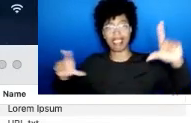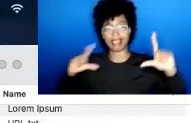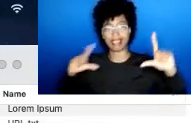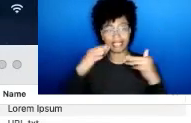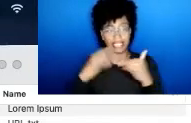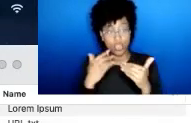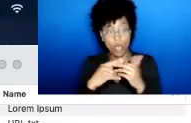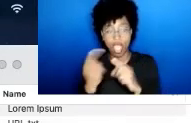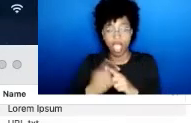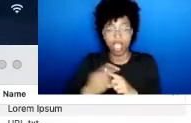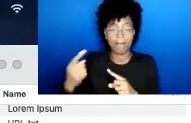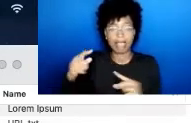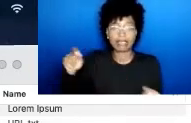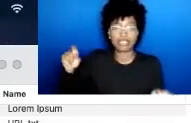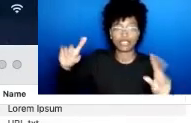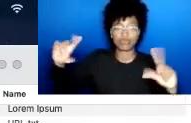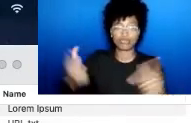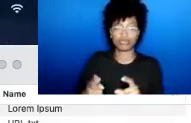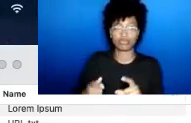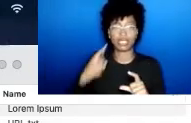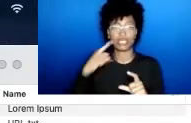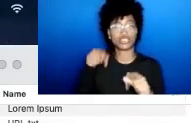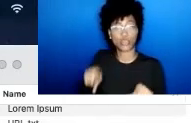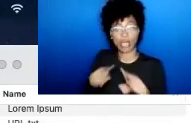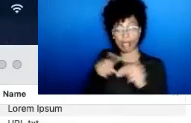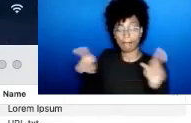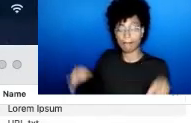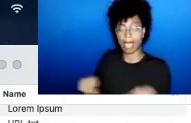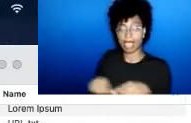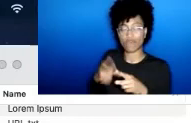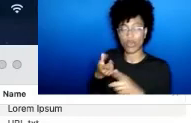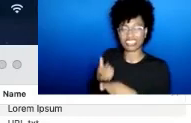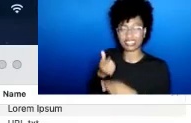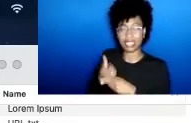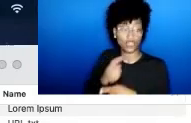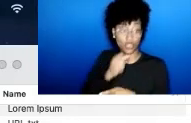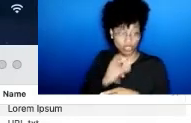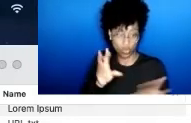07:09:34 So you don't have to worry about that. The system will do that for you. You